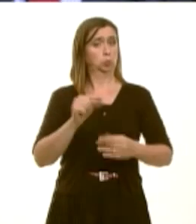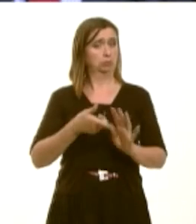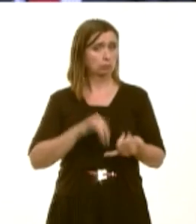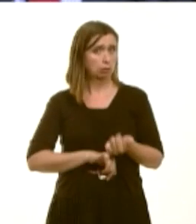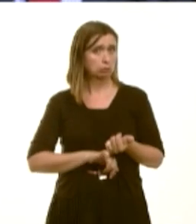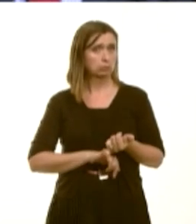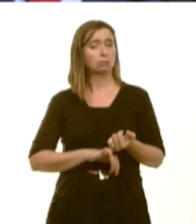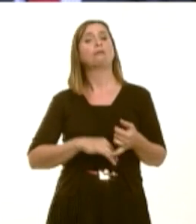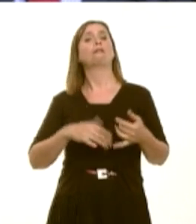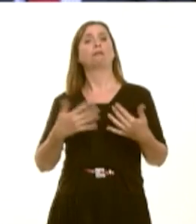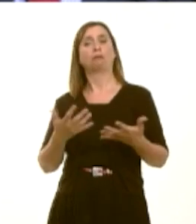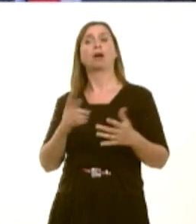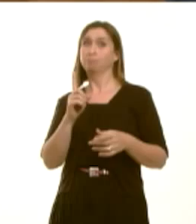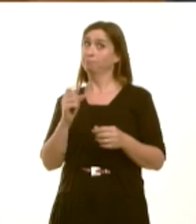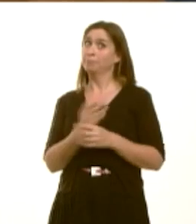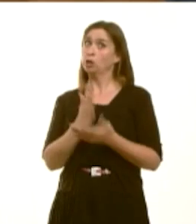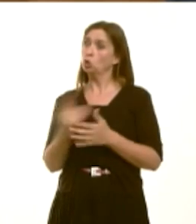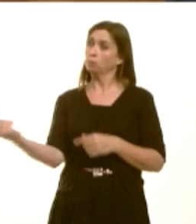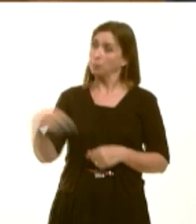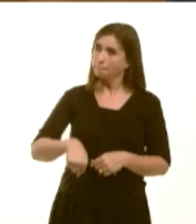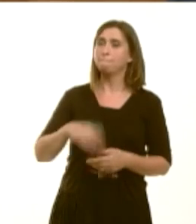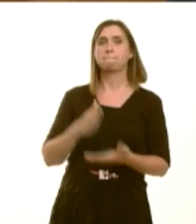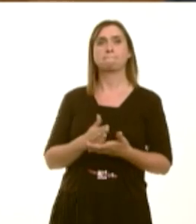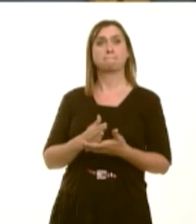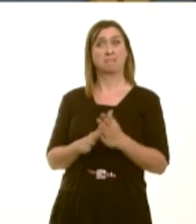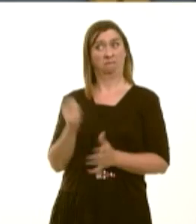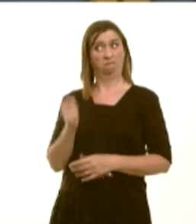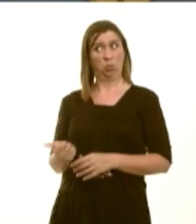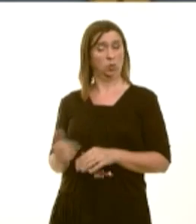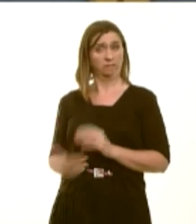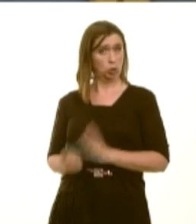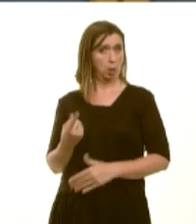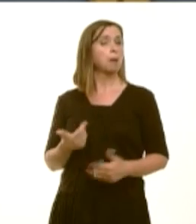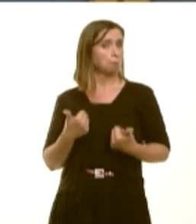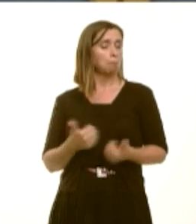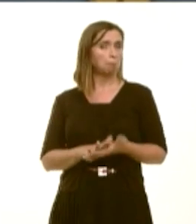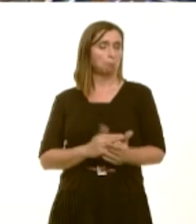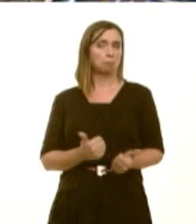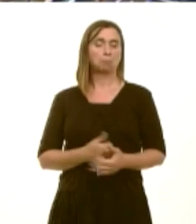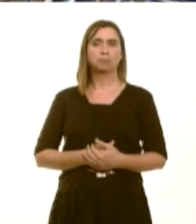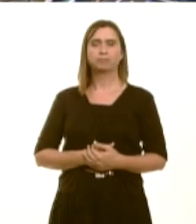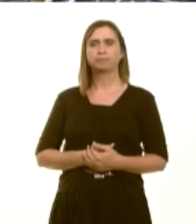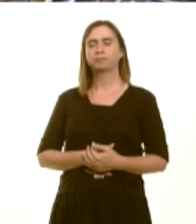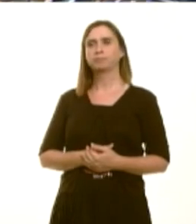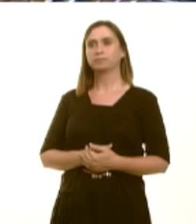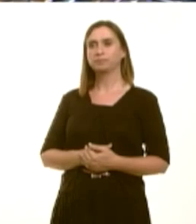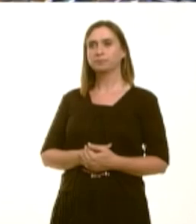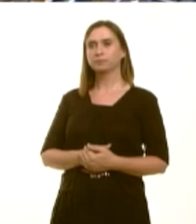making sure they turn up for it. Andrew R.T. Davies: First Minister, the Cynon